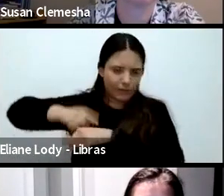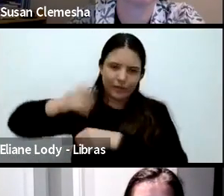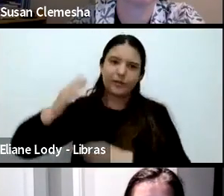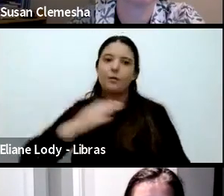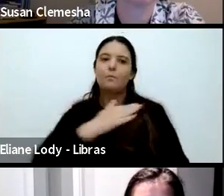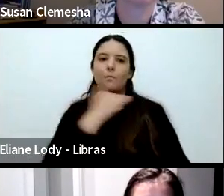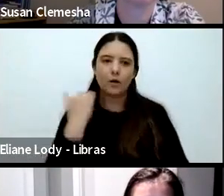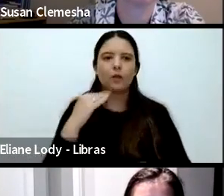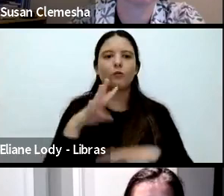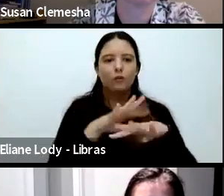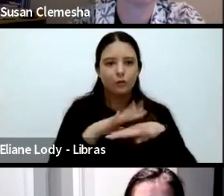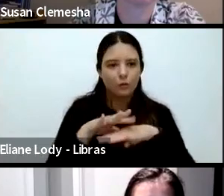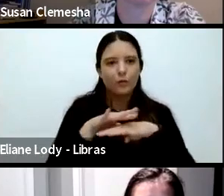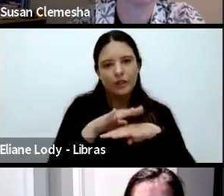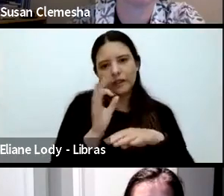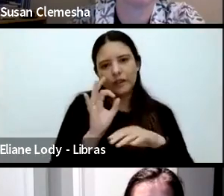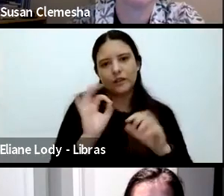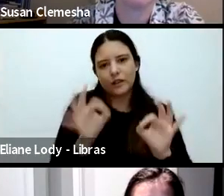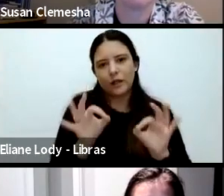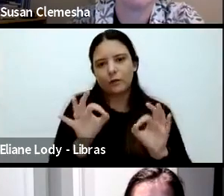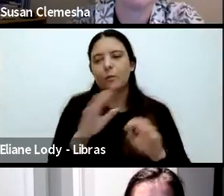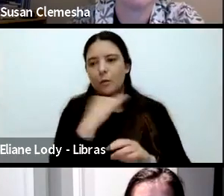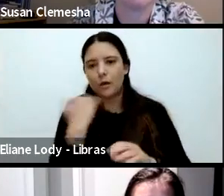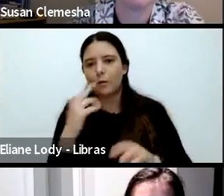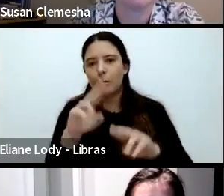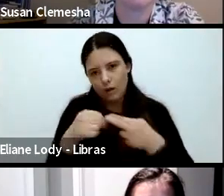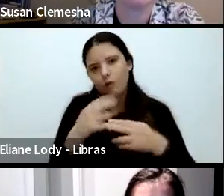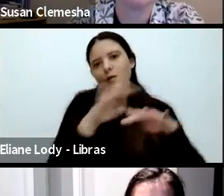He died of an illness, but He died of an illness, but I'm mike He died of an illness, but I'm might call told me the godspeed